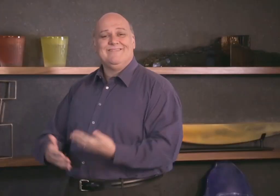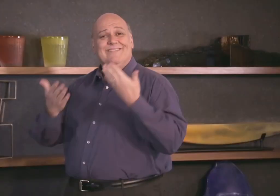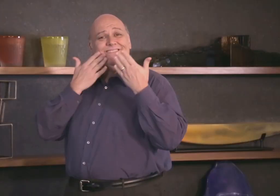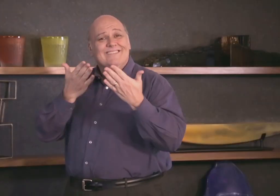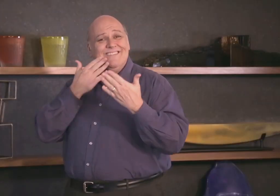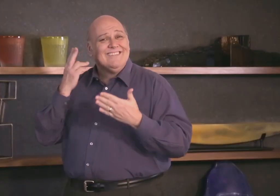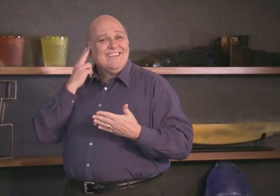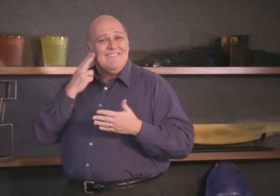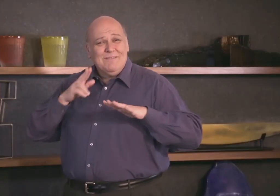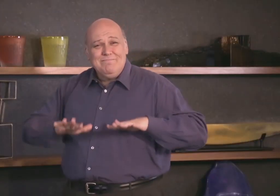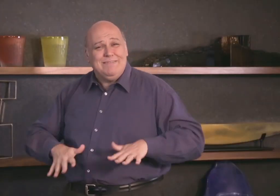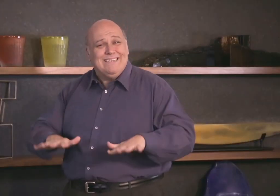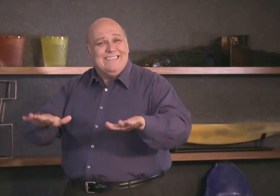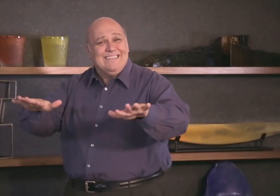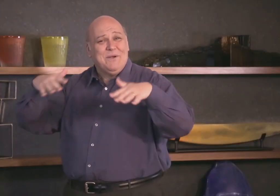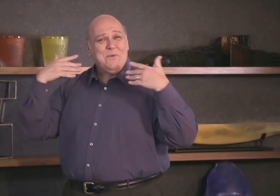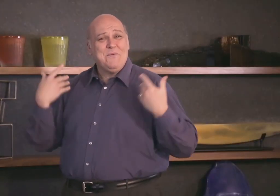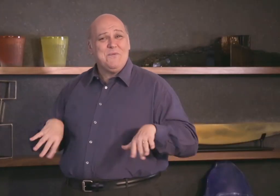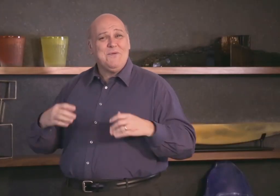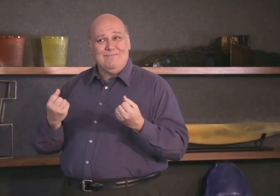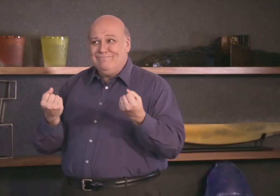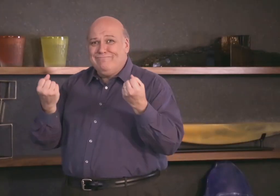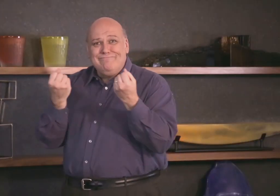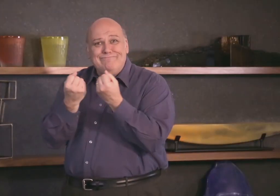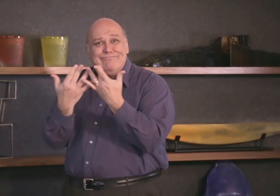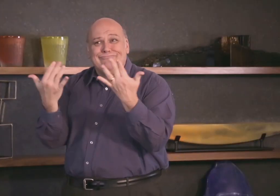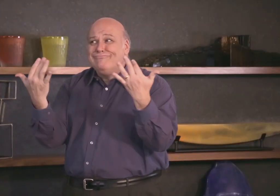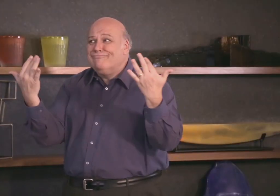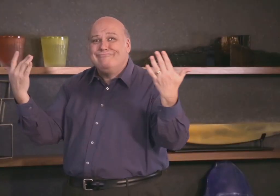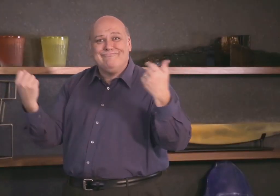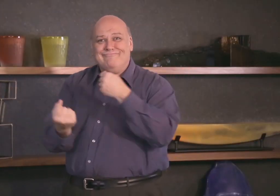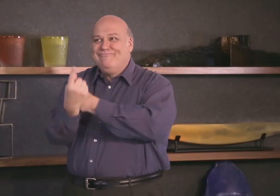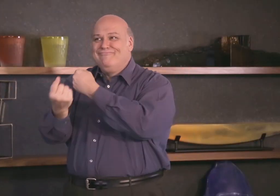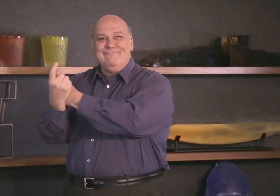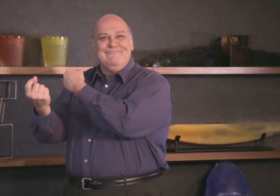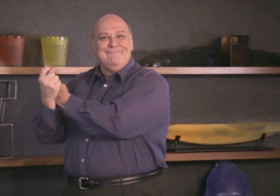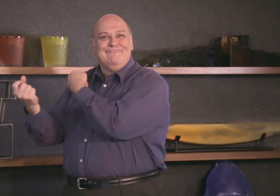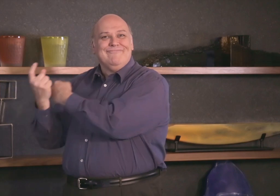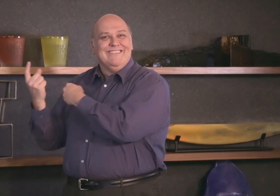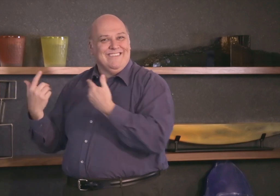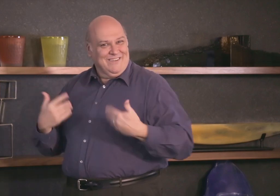Thanks for the Deafbeat stories, a lot's been happening in Deaf entertainment!